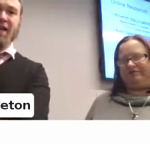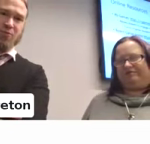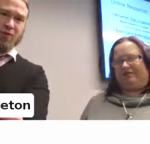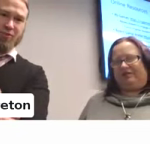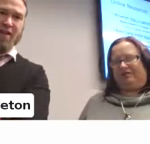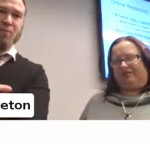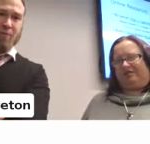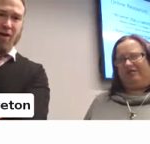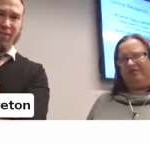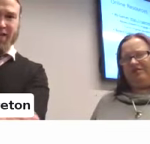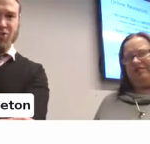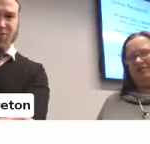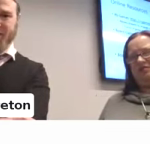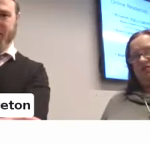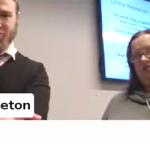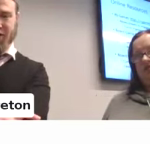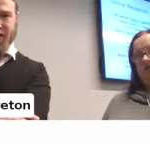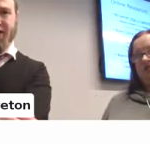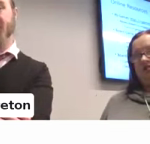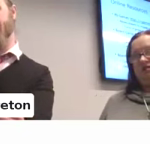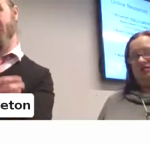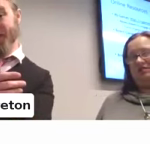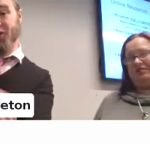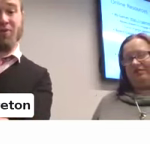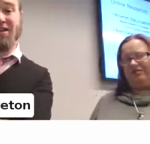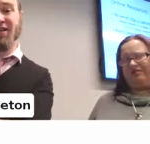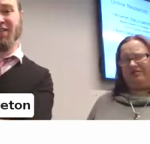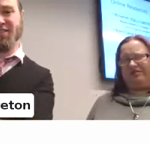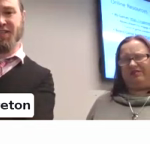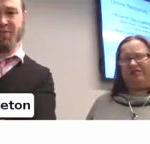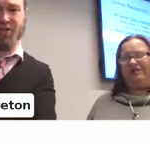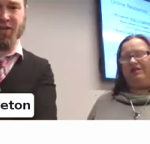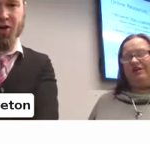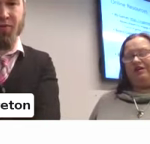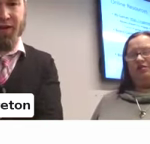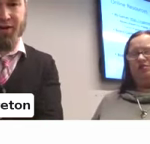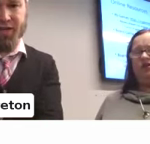There are forums and that is a group that exists. And discusses what games work for them.